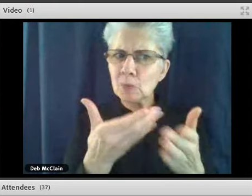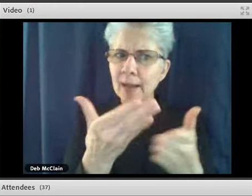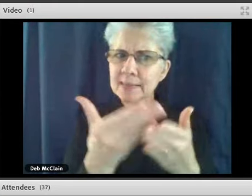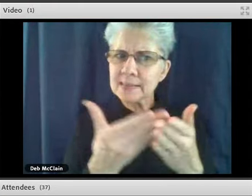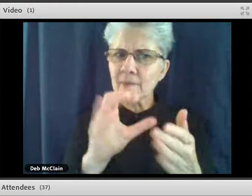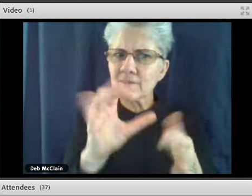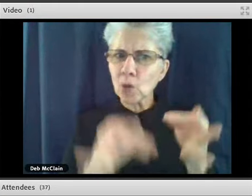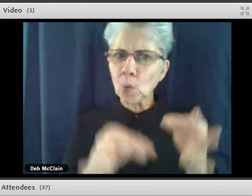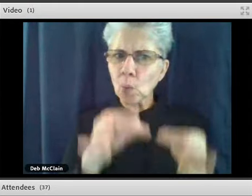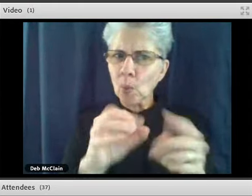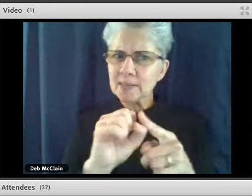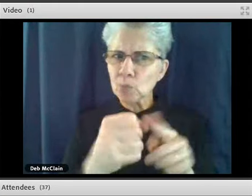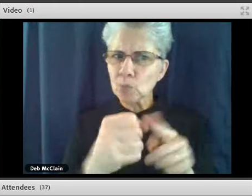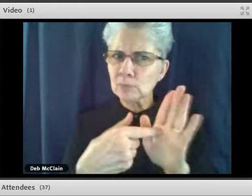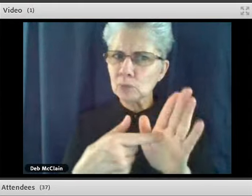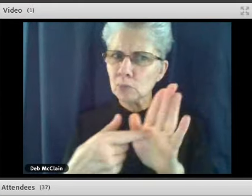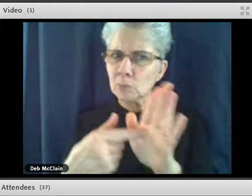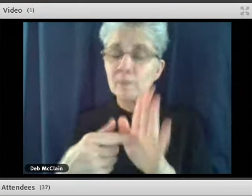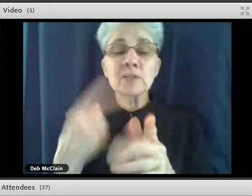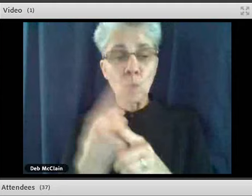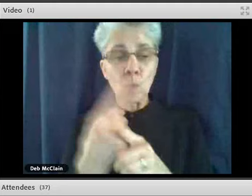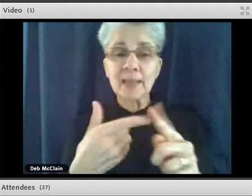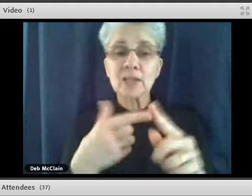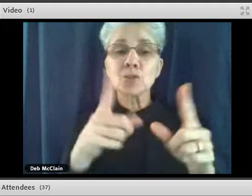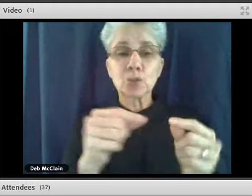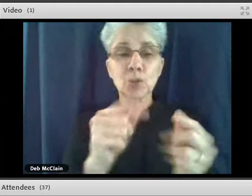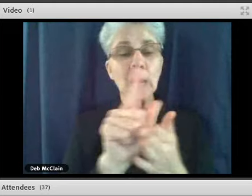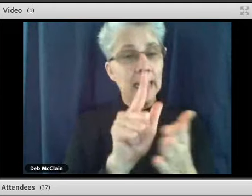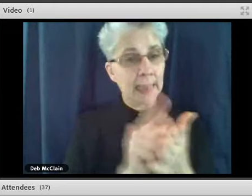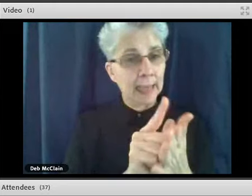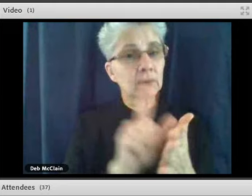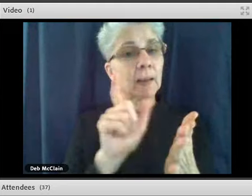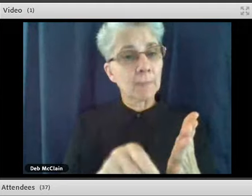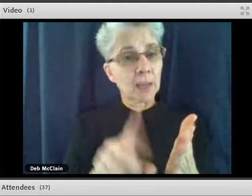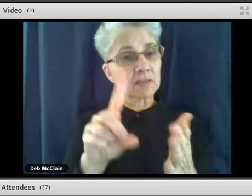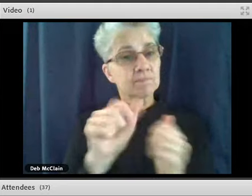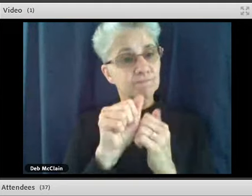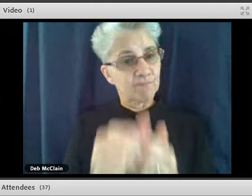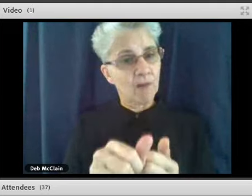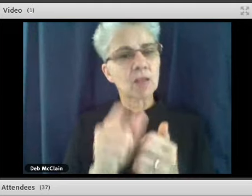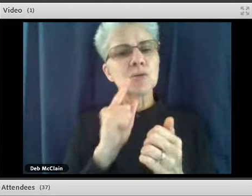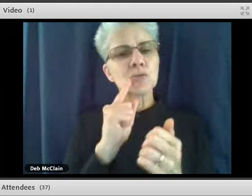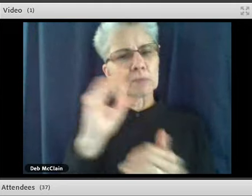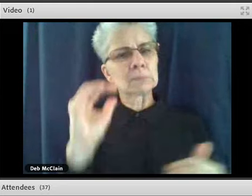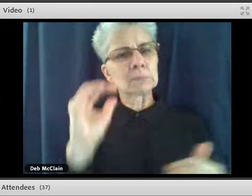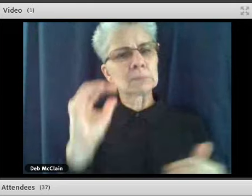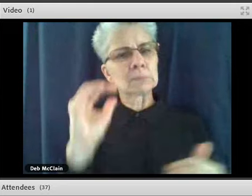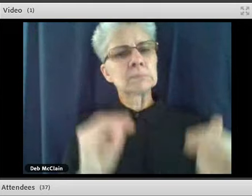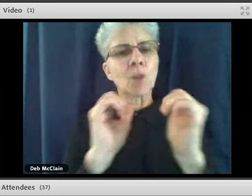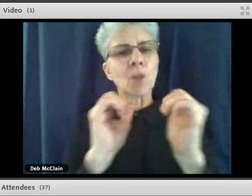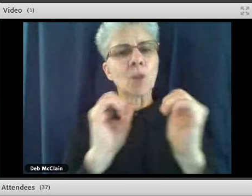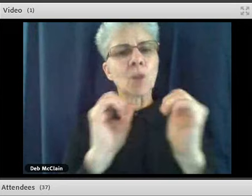And again, legal issues. Provide some of the court cases. It's the right thing to do. It's the legal thing to do.